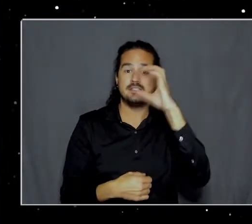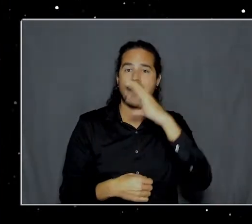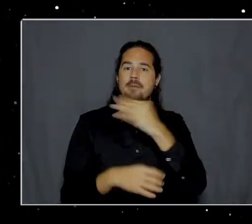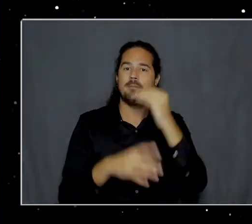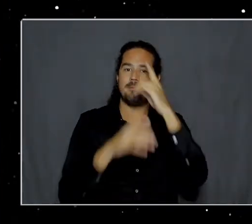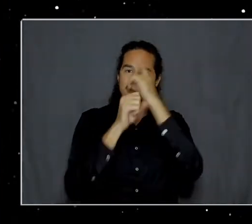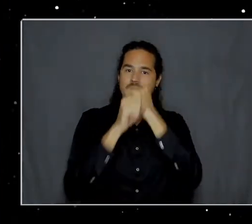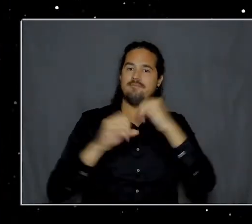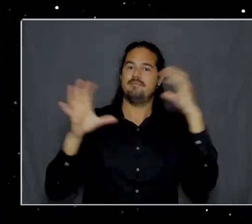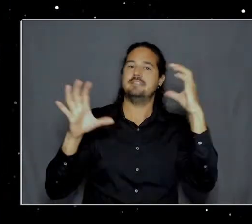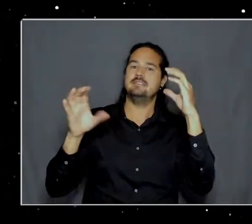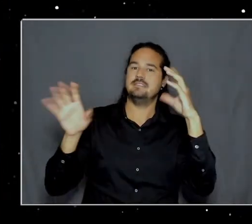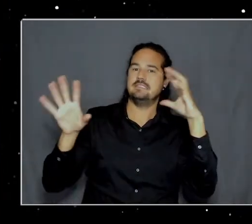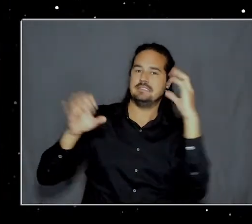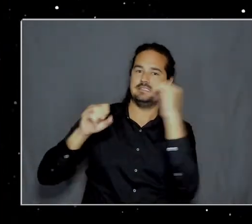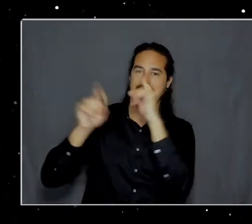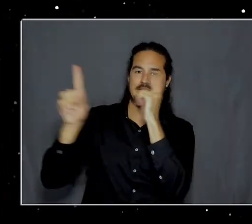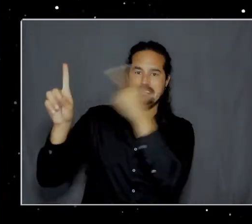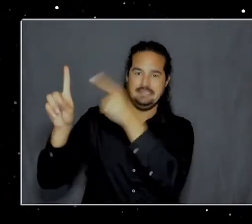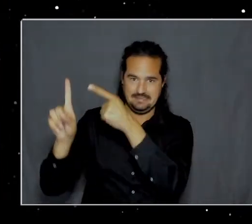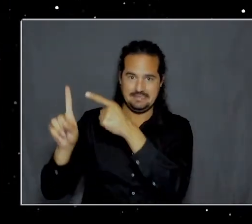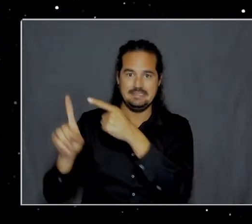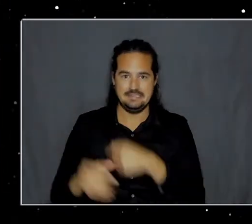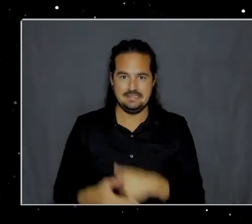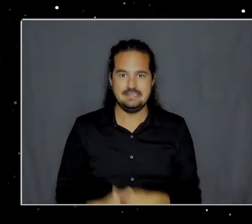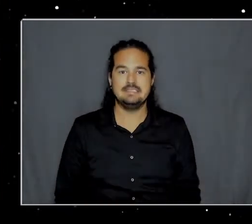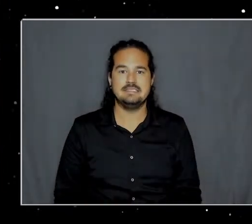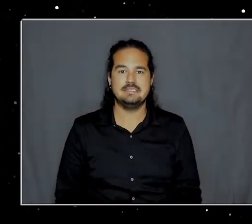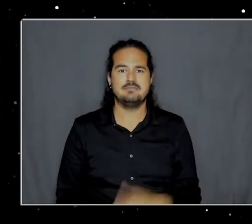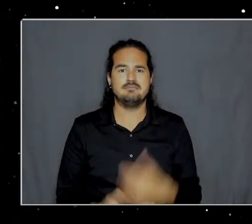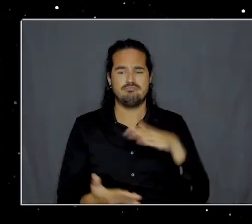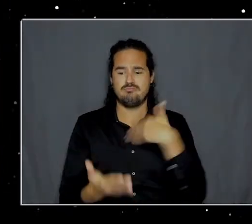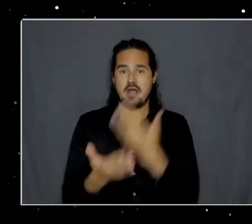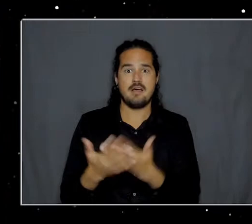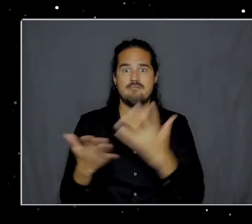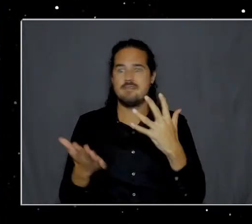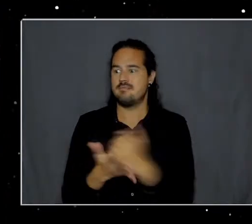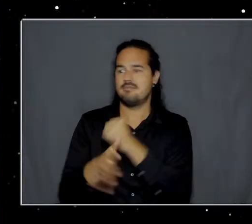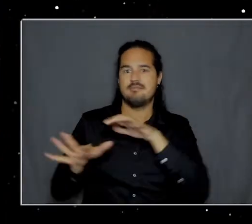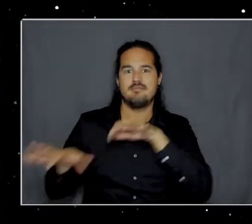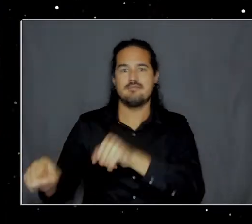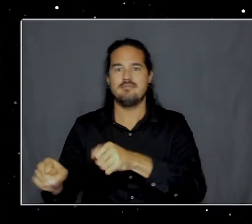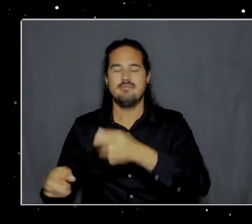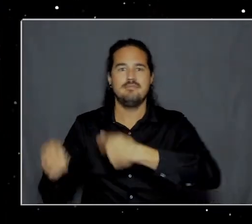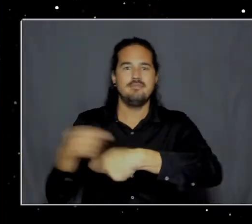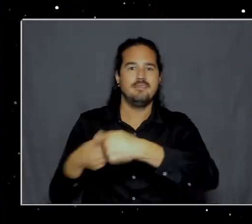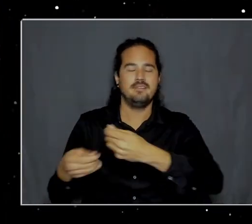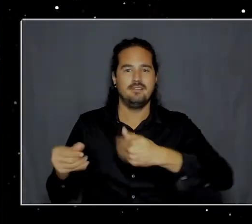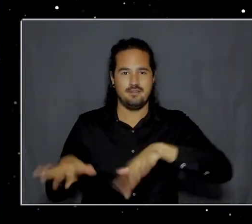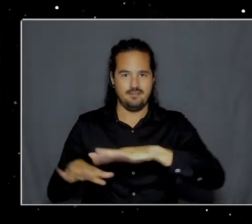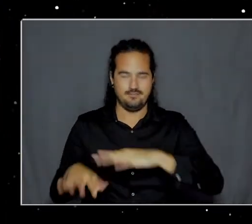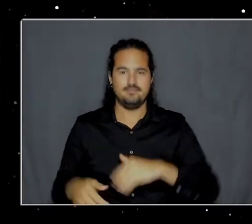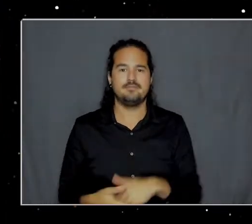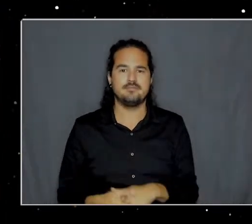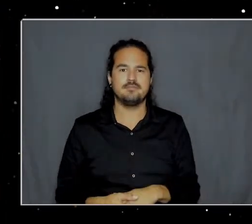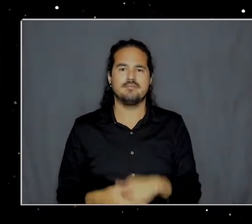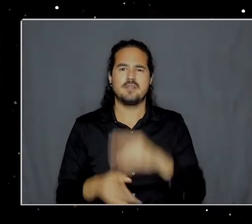PROCLAIMING THE TRUTH ABOUT THE HIGHLY-DEVELOPED CIVILIZATIONS THAT EXISTED PRIOR TO WHITE